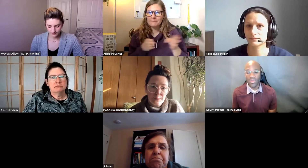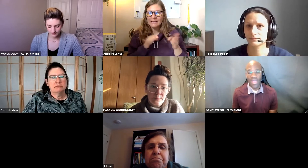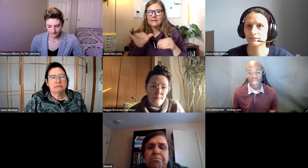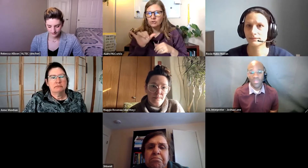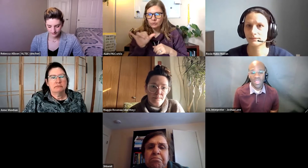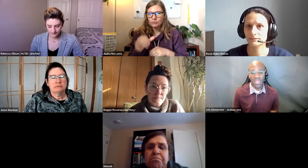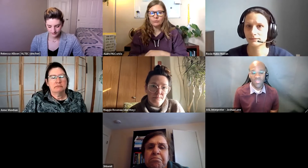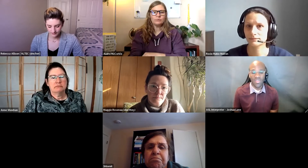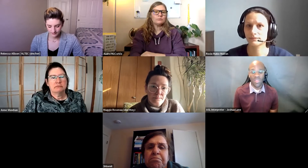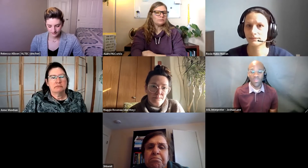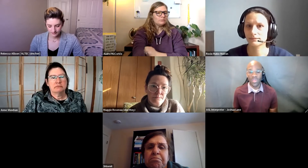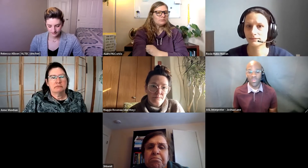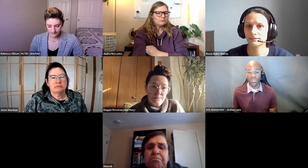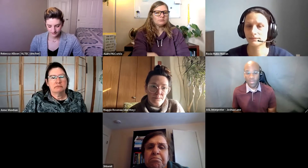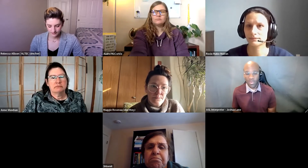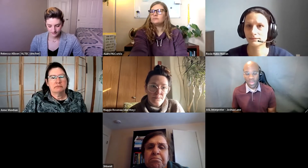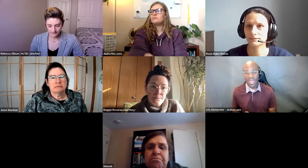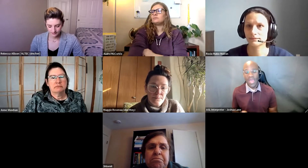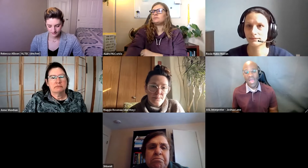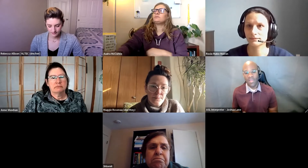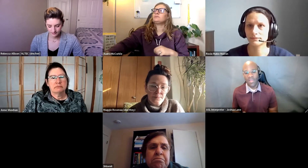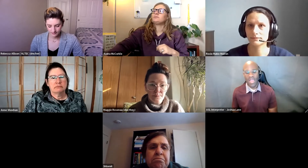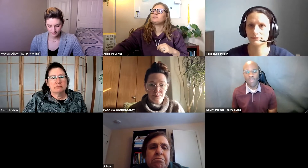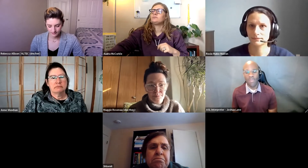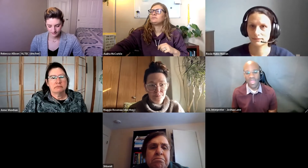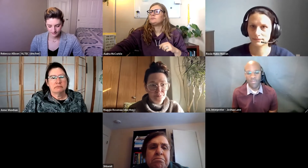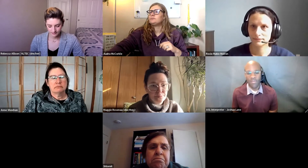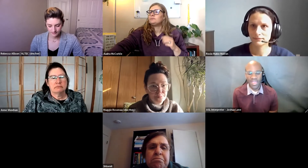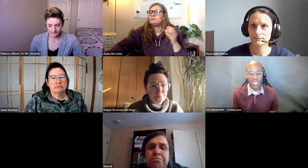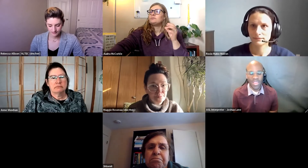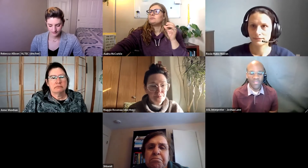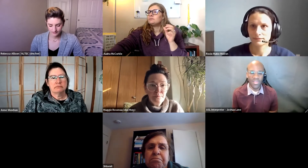live presentation and so you can use Flipgrid as a plan B, as a backup plan for them.